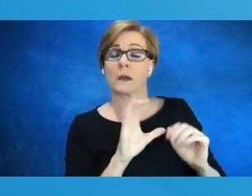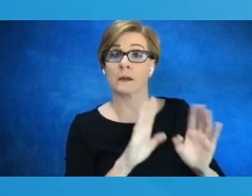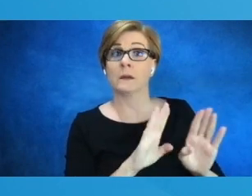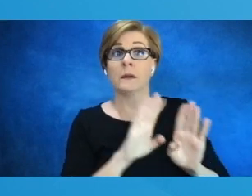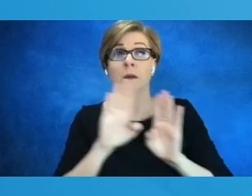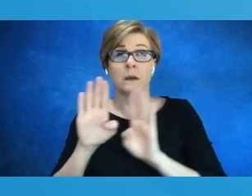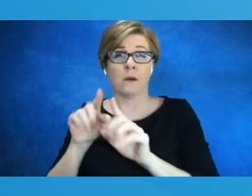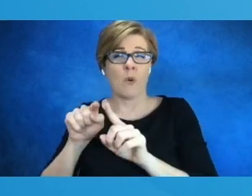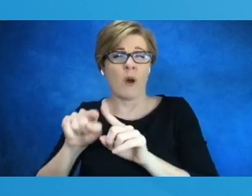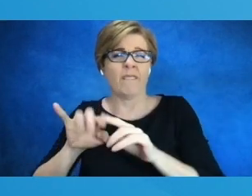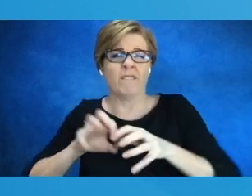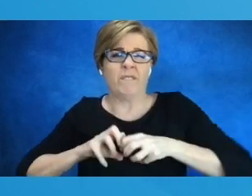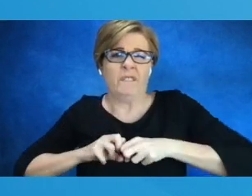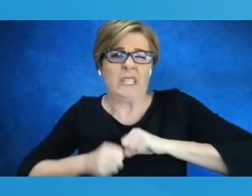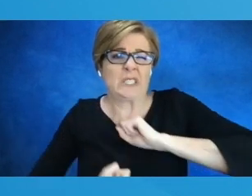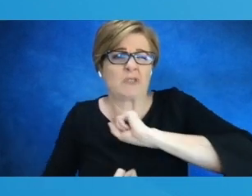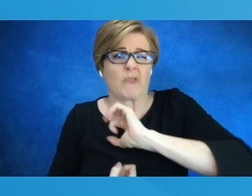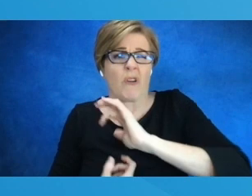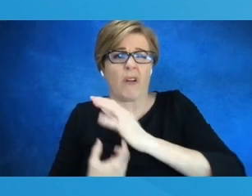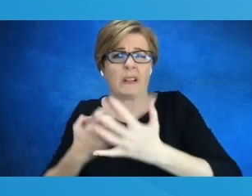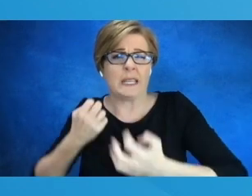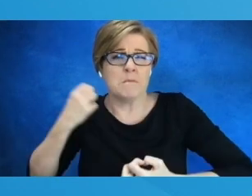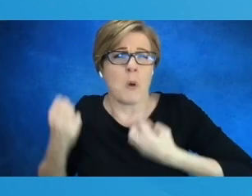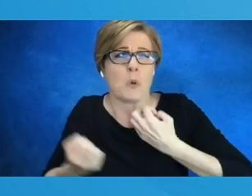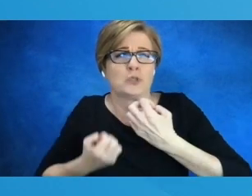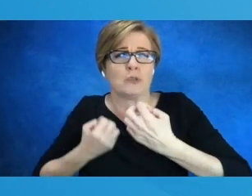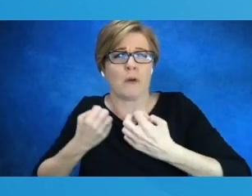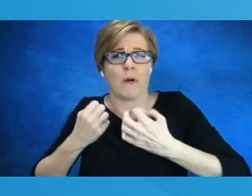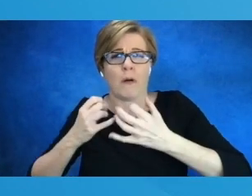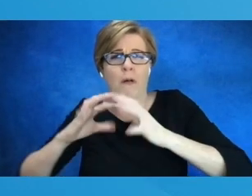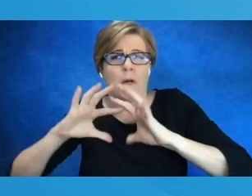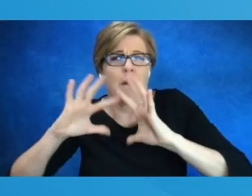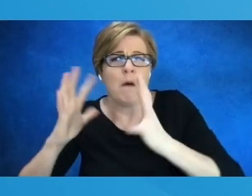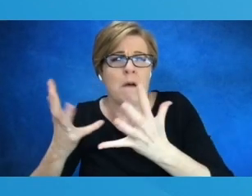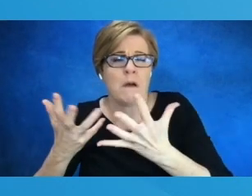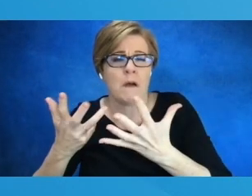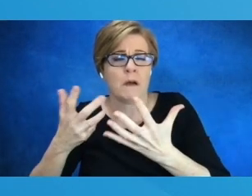So, bringing in some emotions, giving us room to respond.